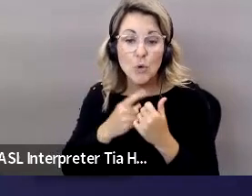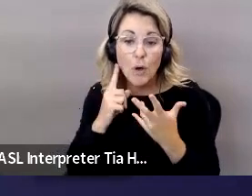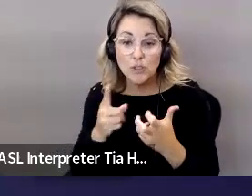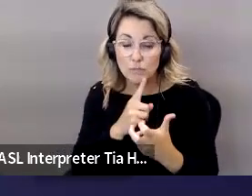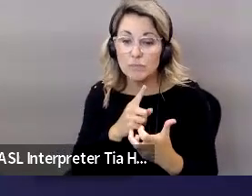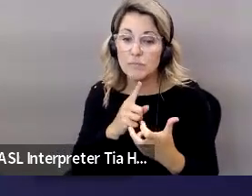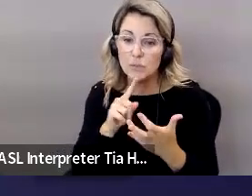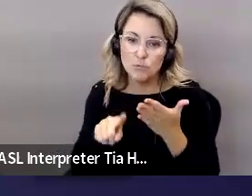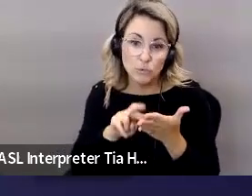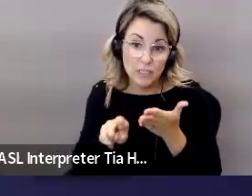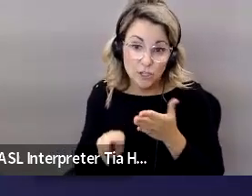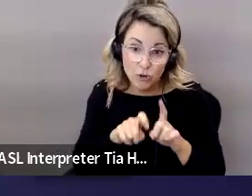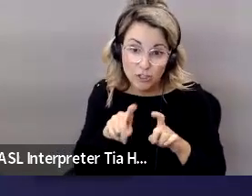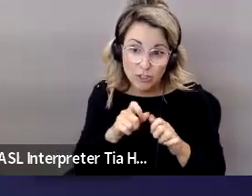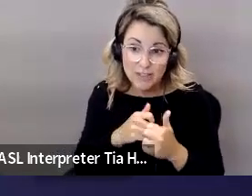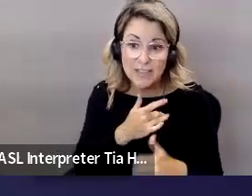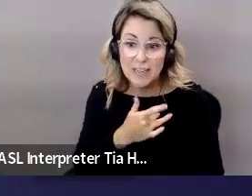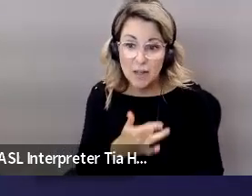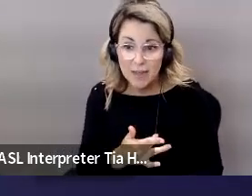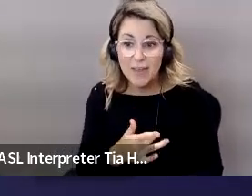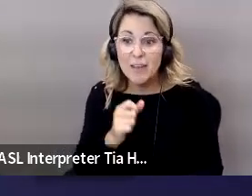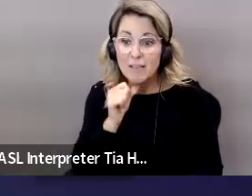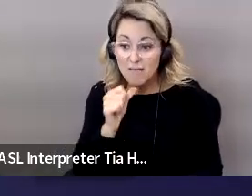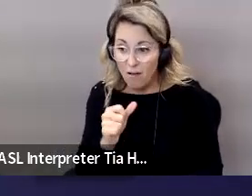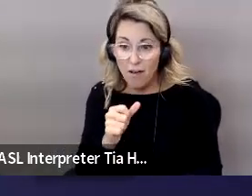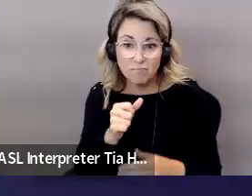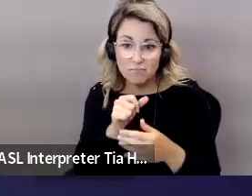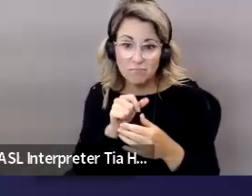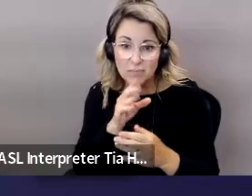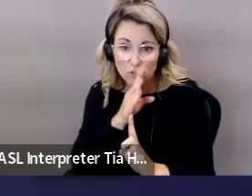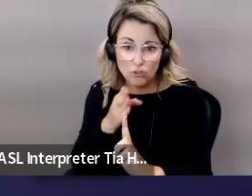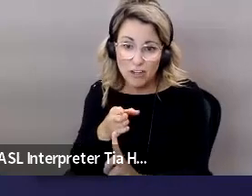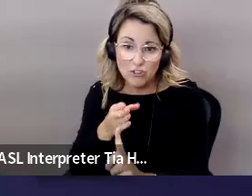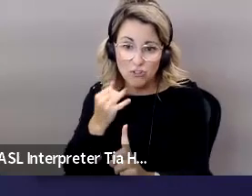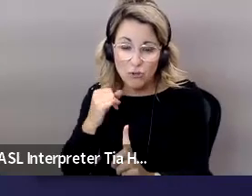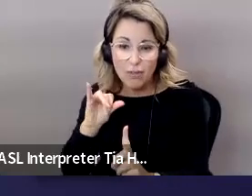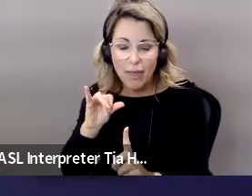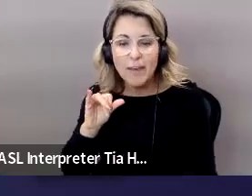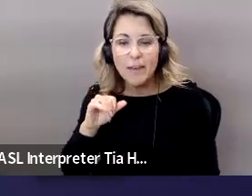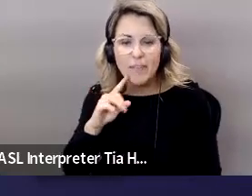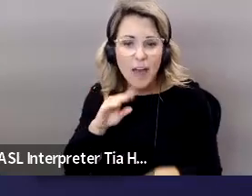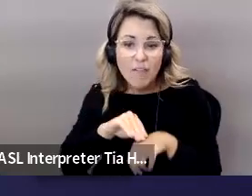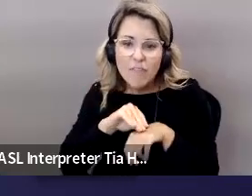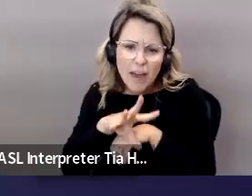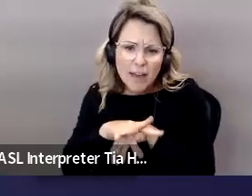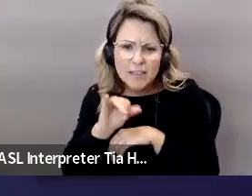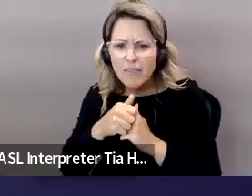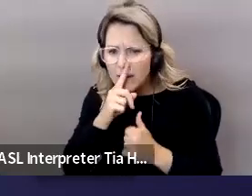questions tend to be non-directional like, what are the effects of this intervention on X, Y,